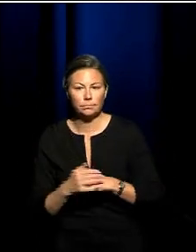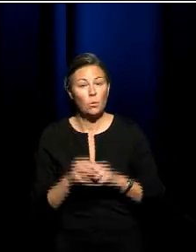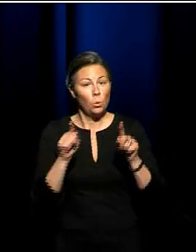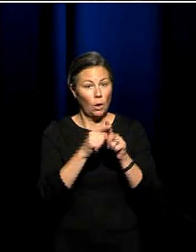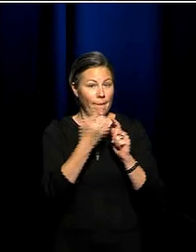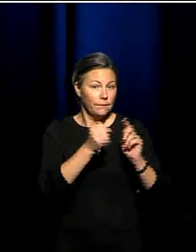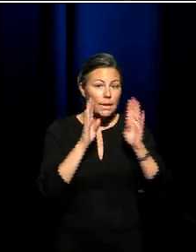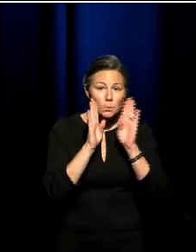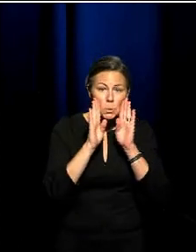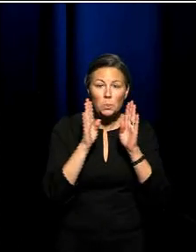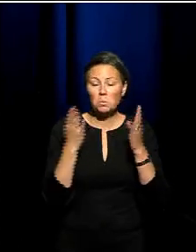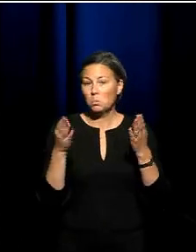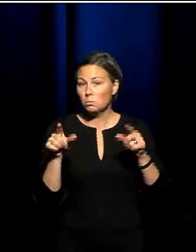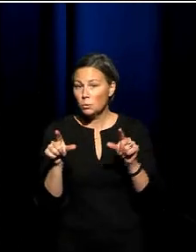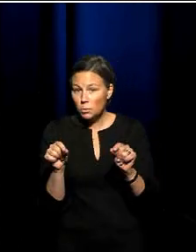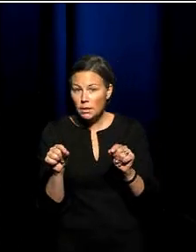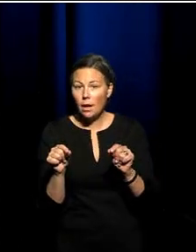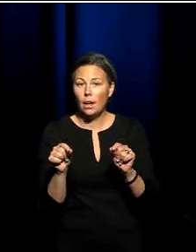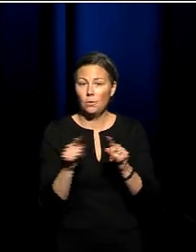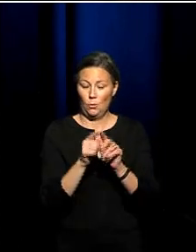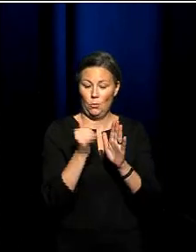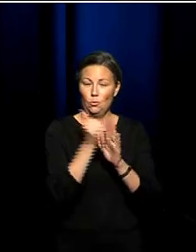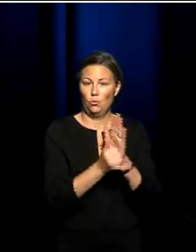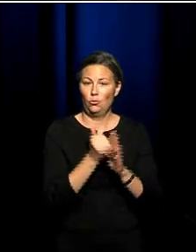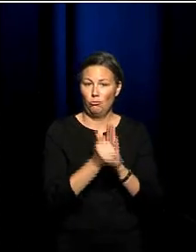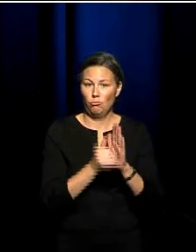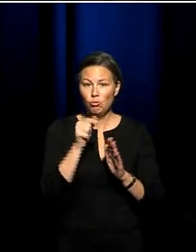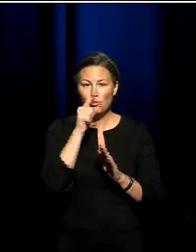Facebook and Twitter accounts and a YouTube channel. The Royal Commission